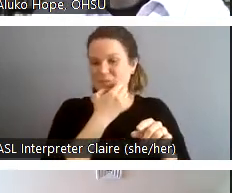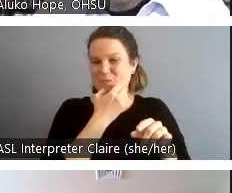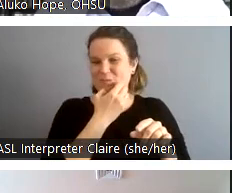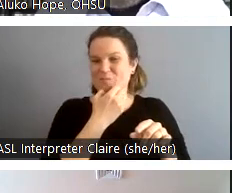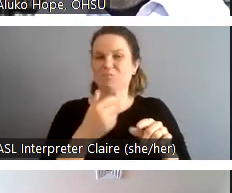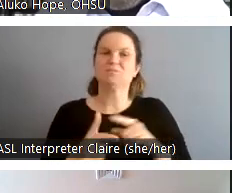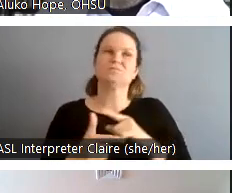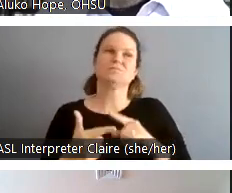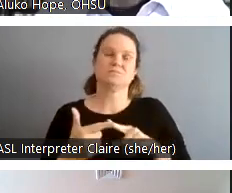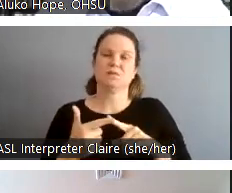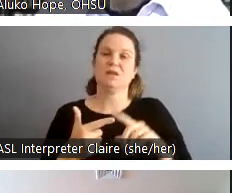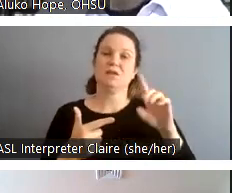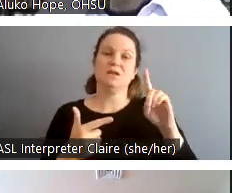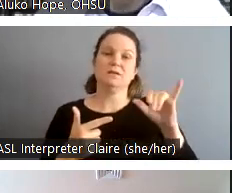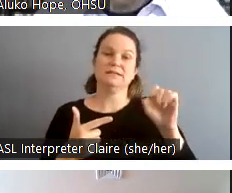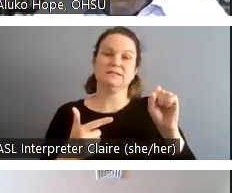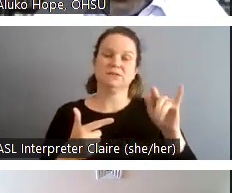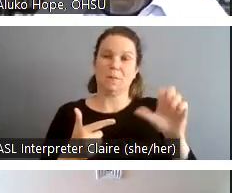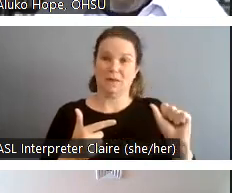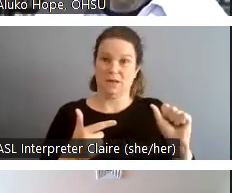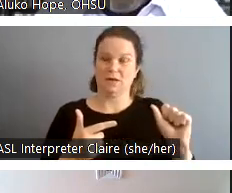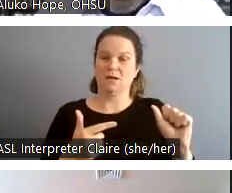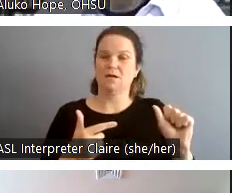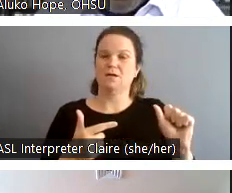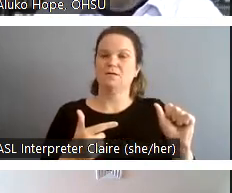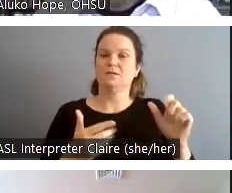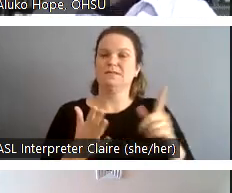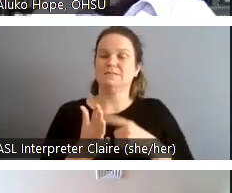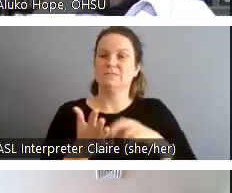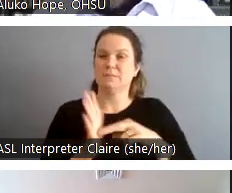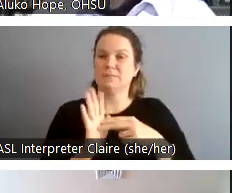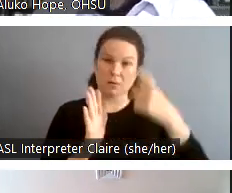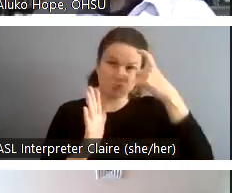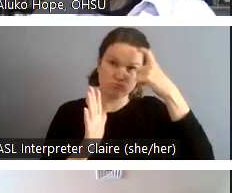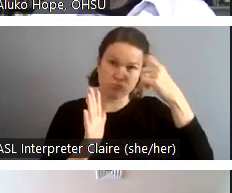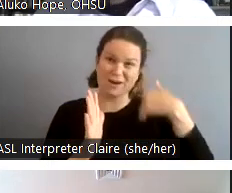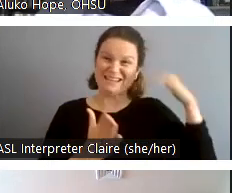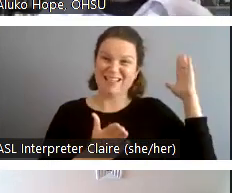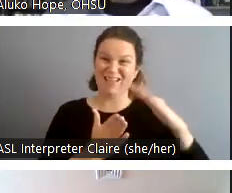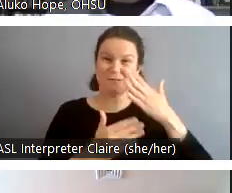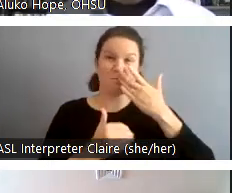what's going on in dysautonomia is that the brain often may be seeing low, lower blood flow- even though the blood